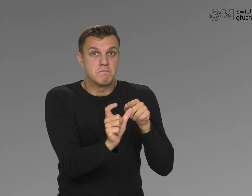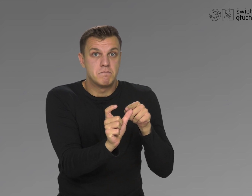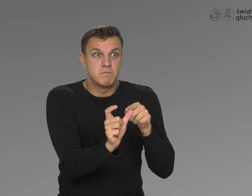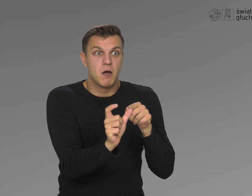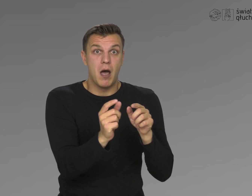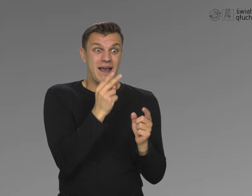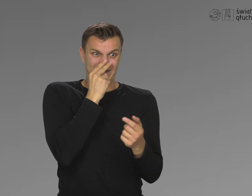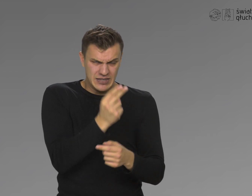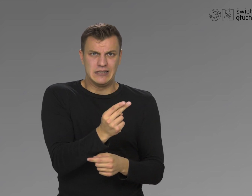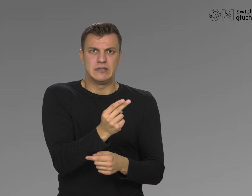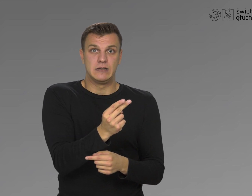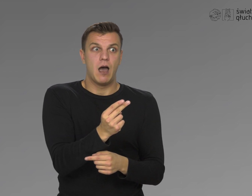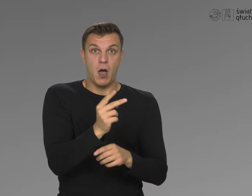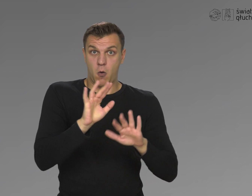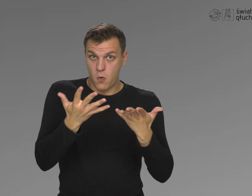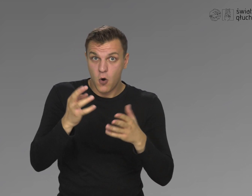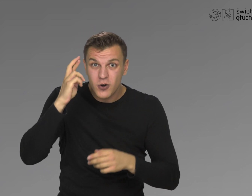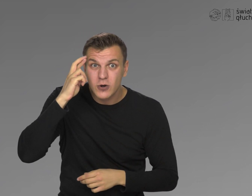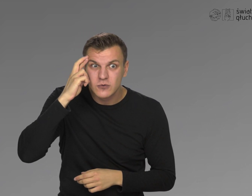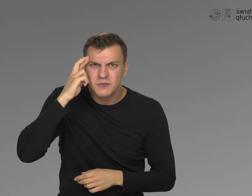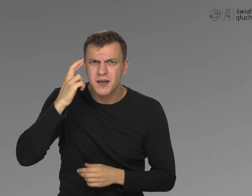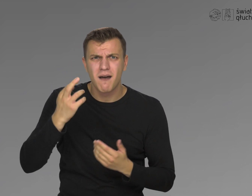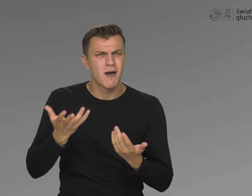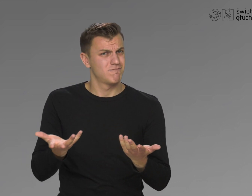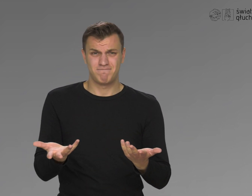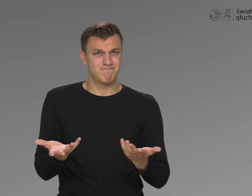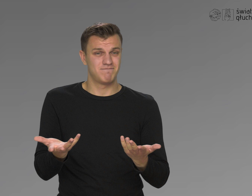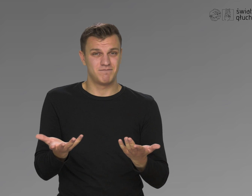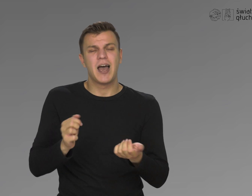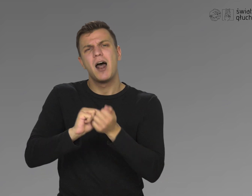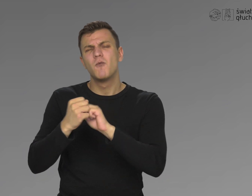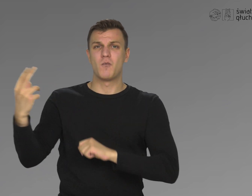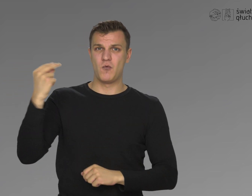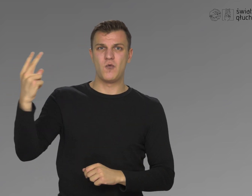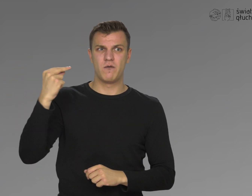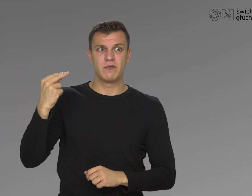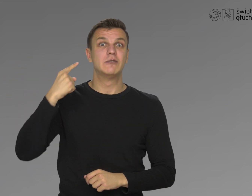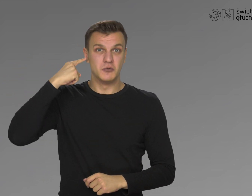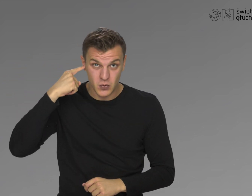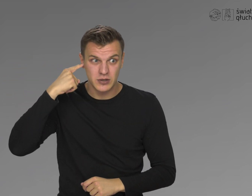you see it, but that doesn’t mean you understand it; or when someone uses a word you don’t know in conversation –